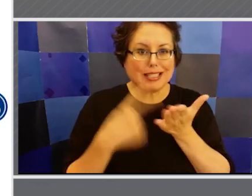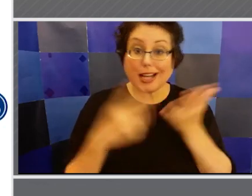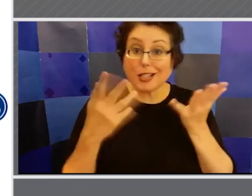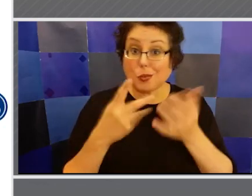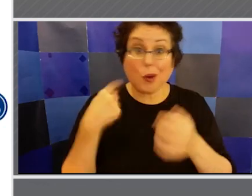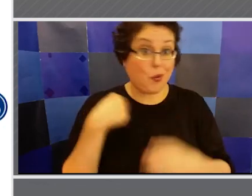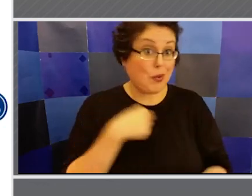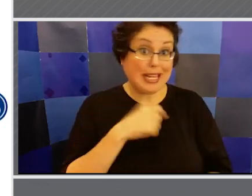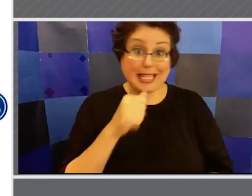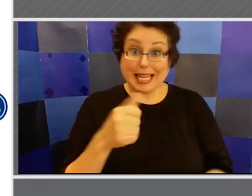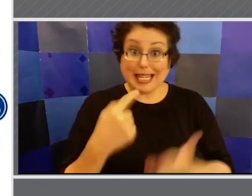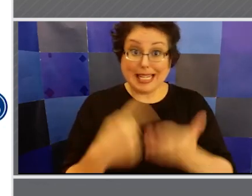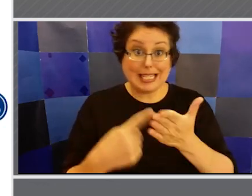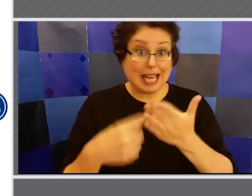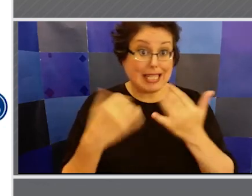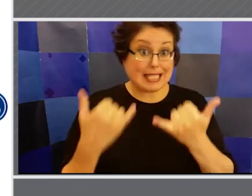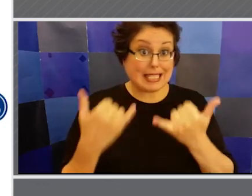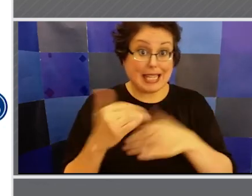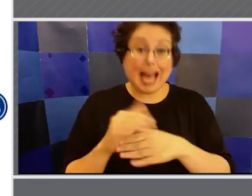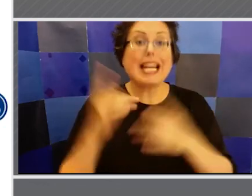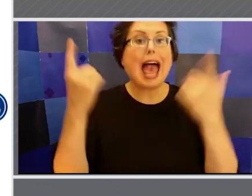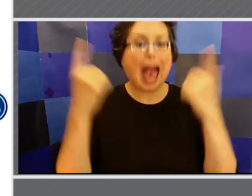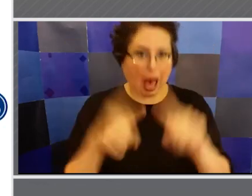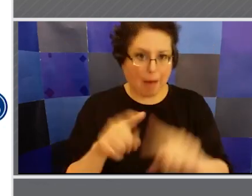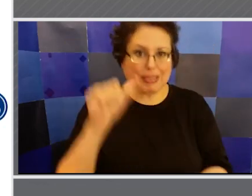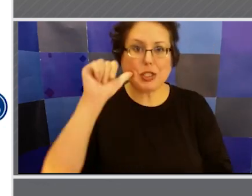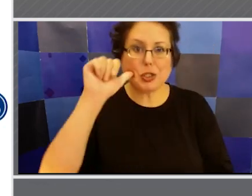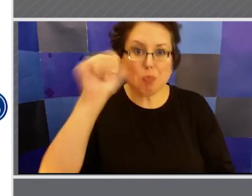That's gonna be happening tomorrow so be sure sign up for that one.